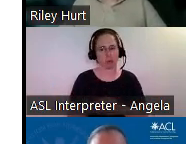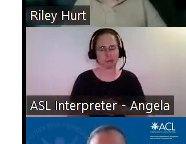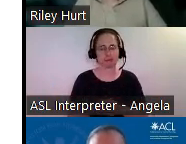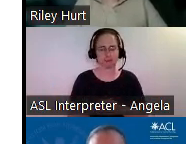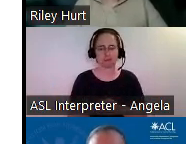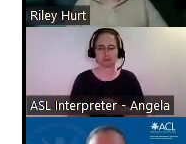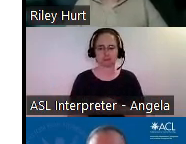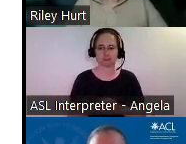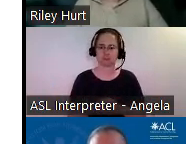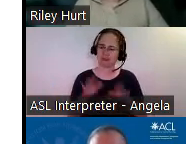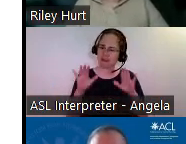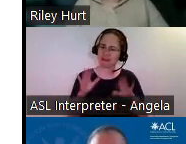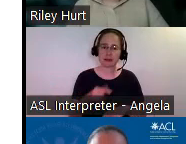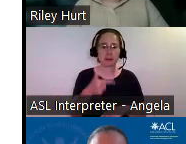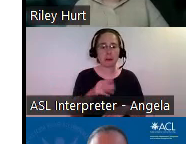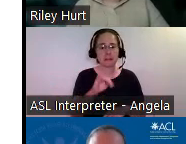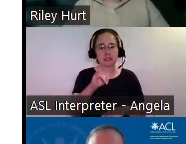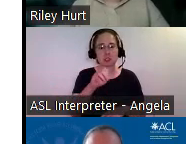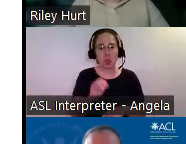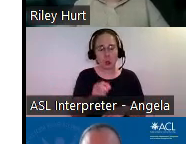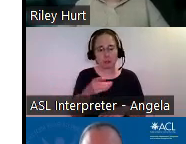(Anjali Forber-Pratt) Excellent. Miso, anything to add to this question?